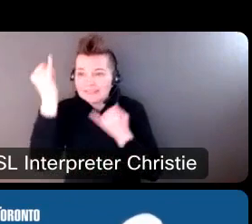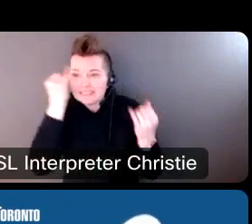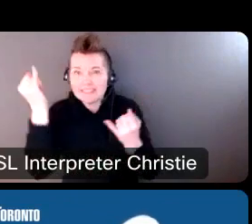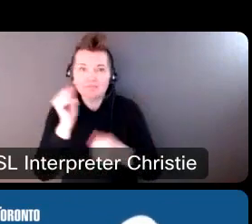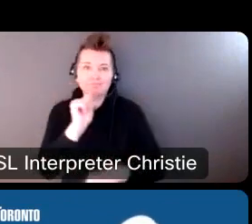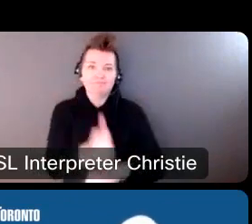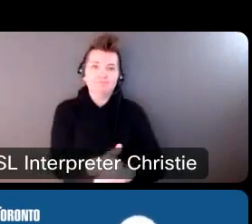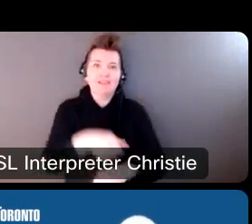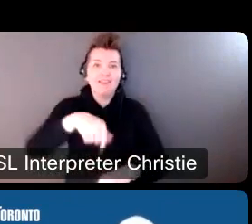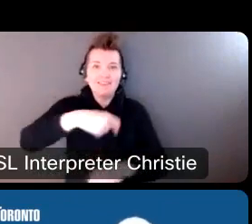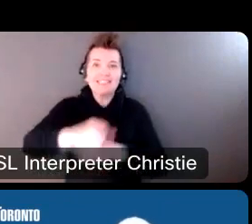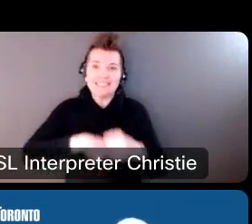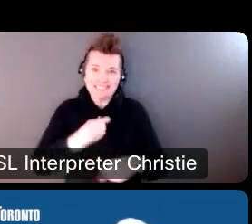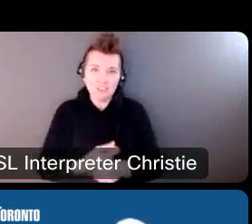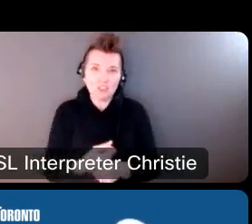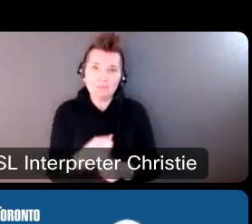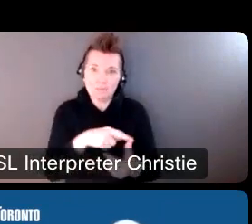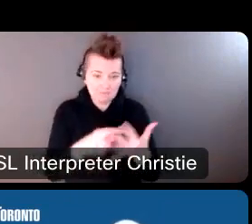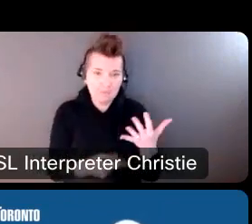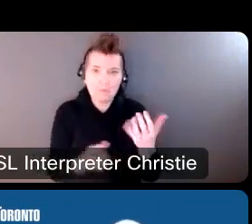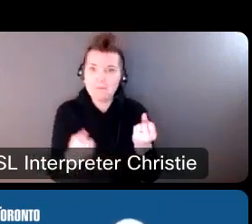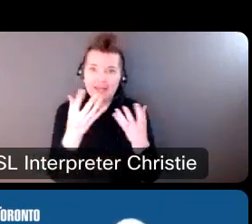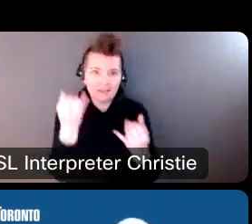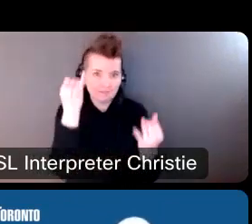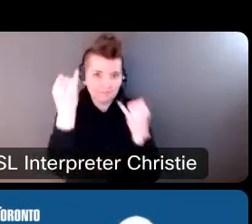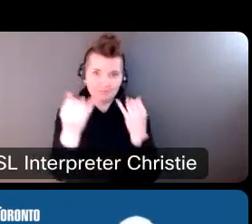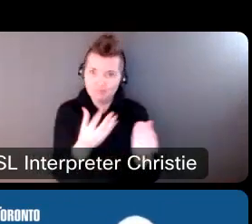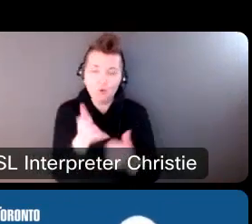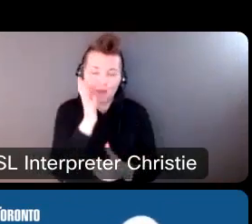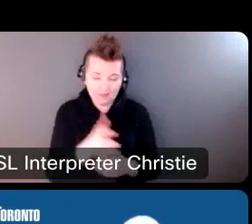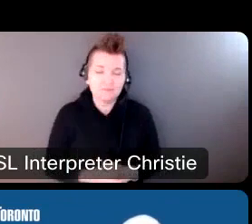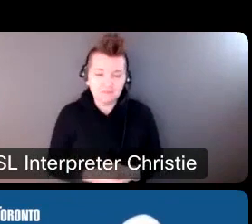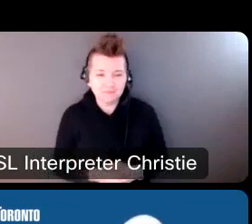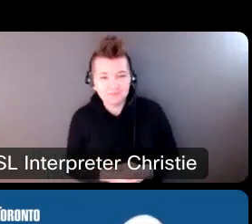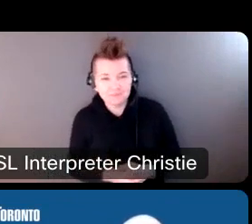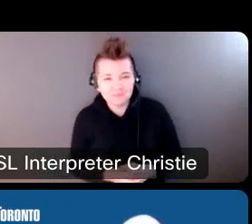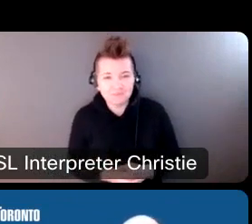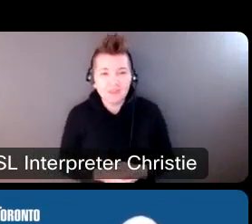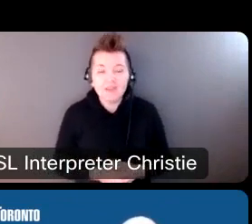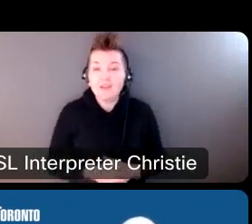One of the key things we heard was regarding the construction management process.